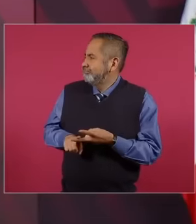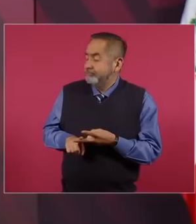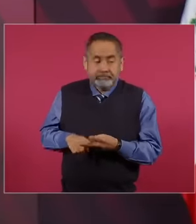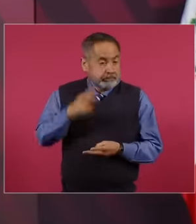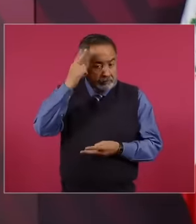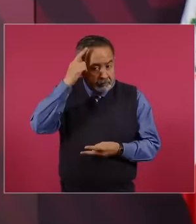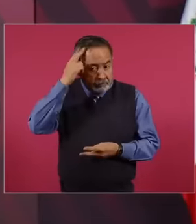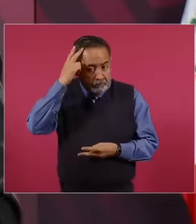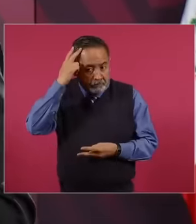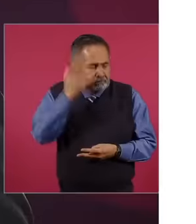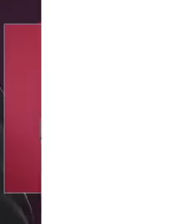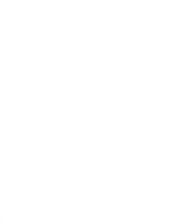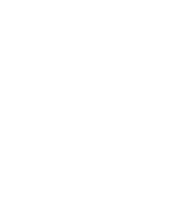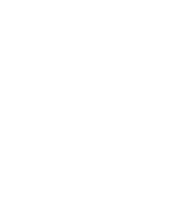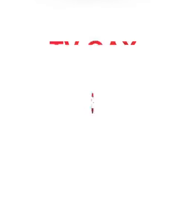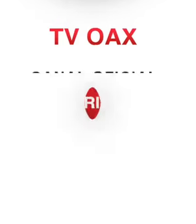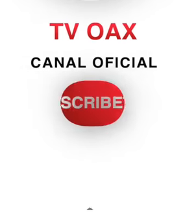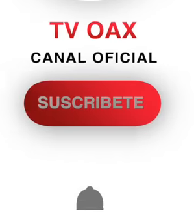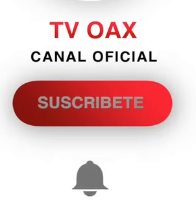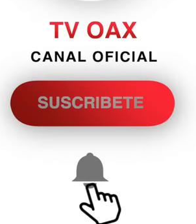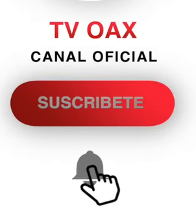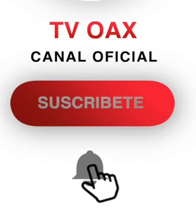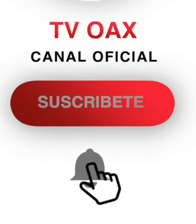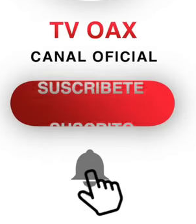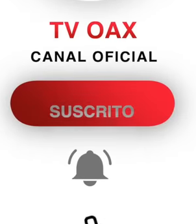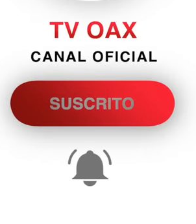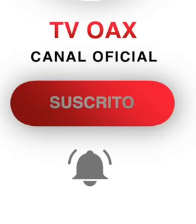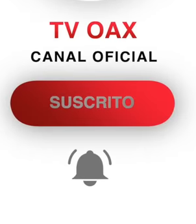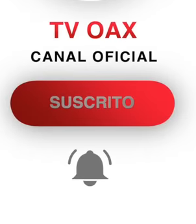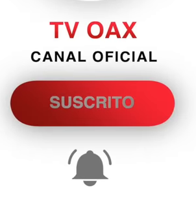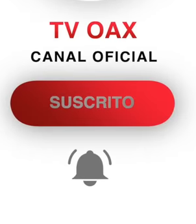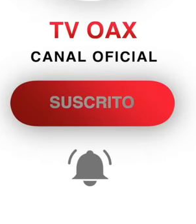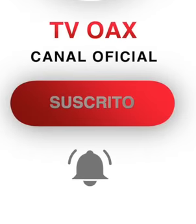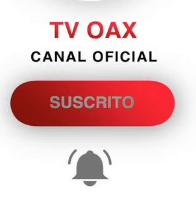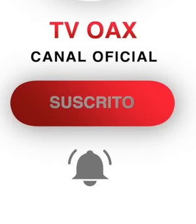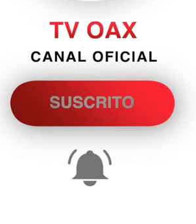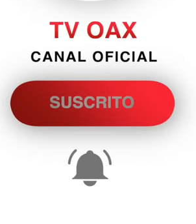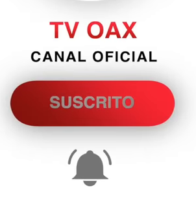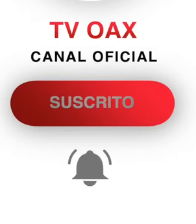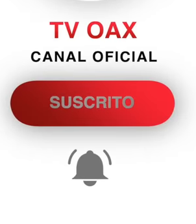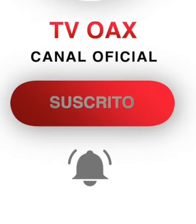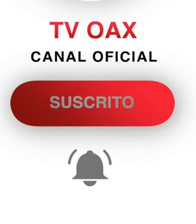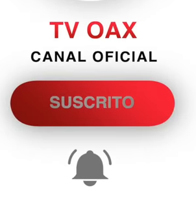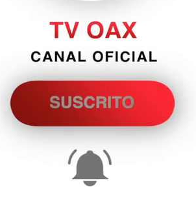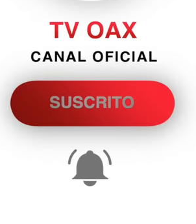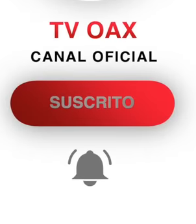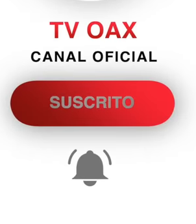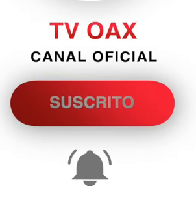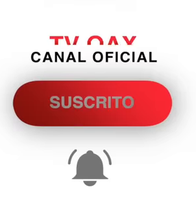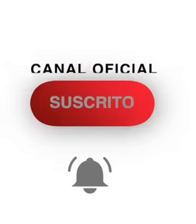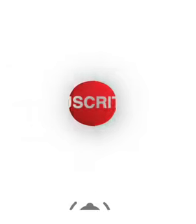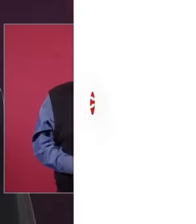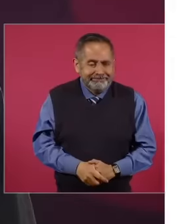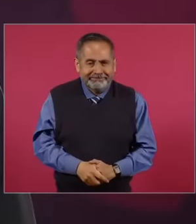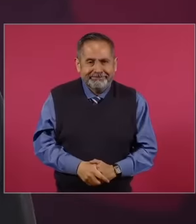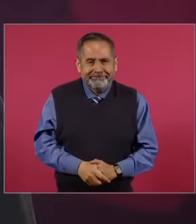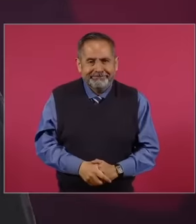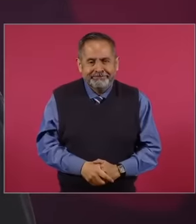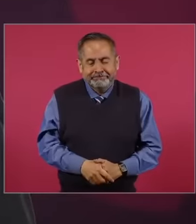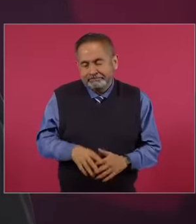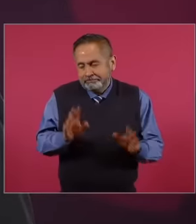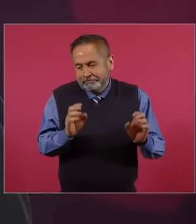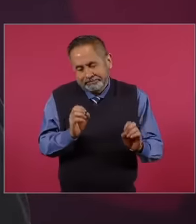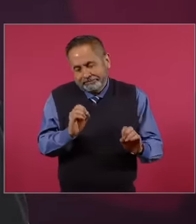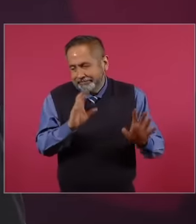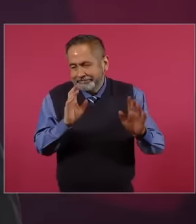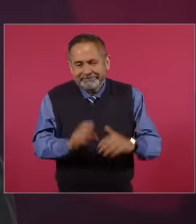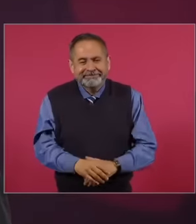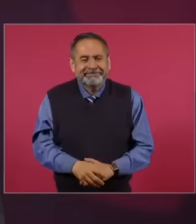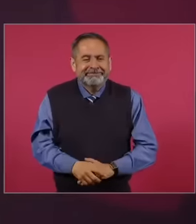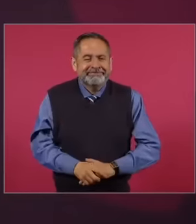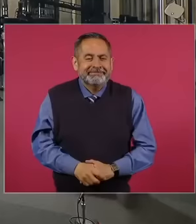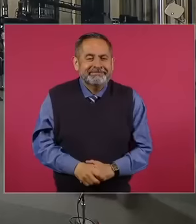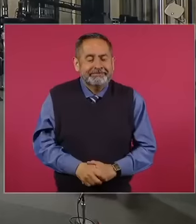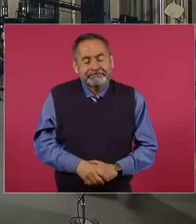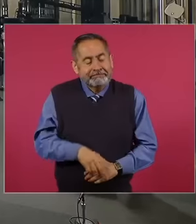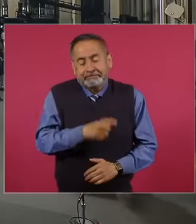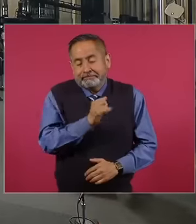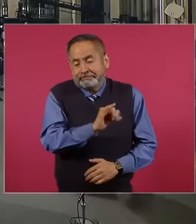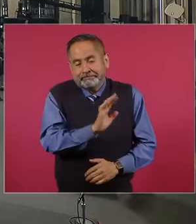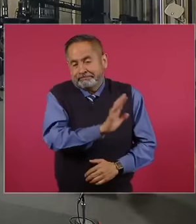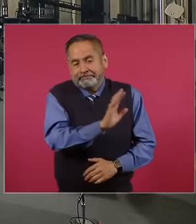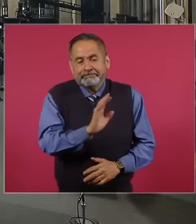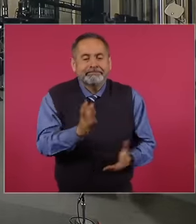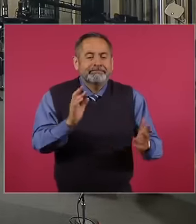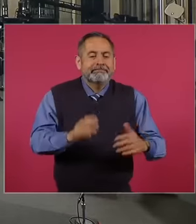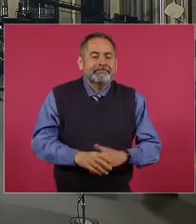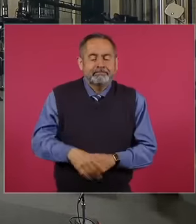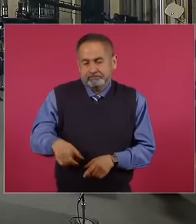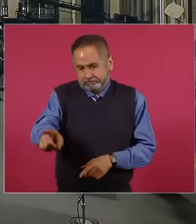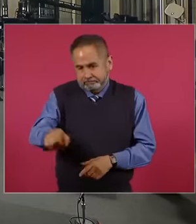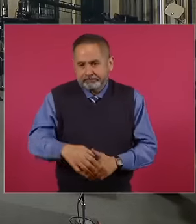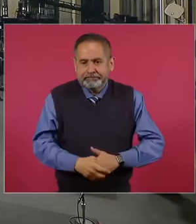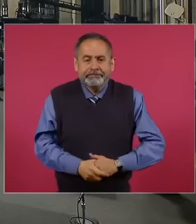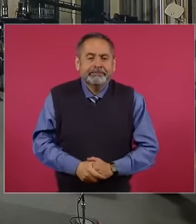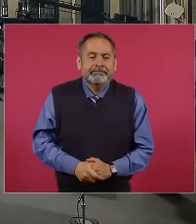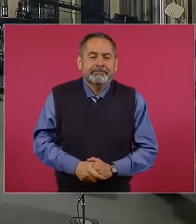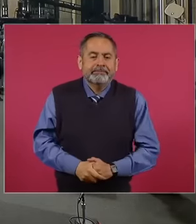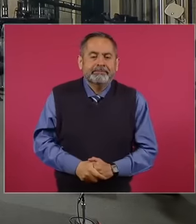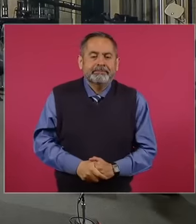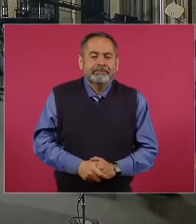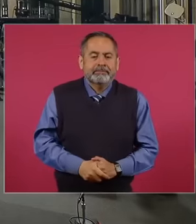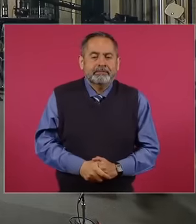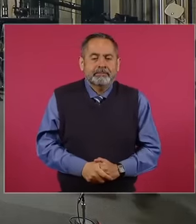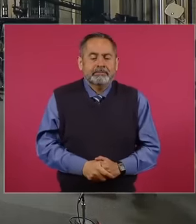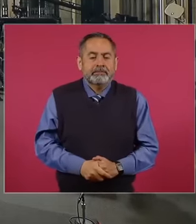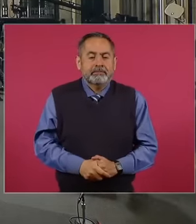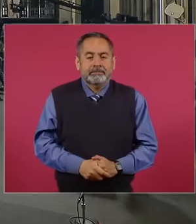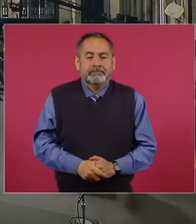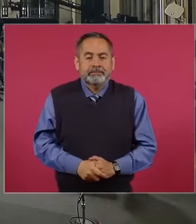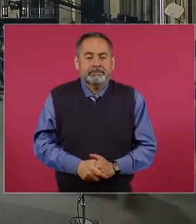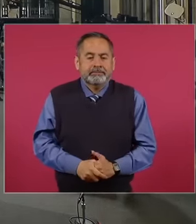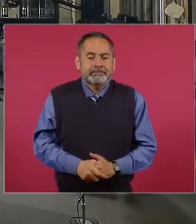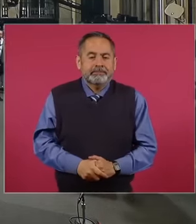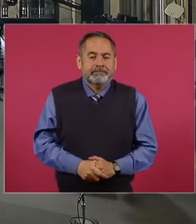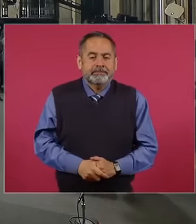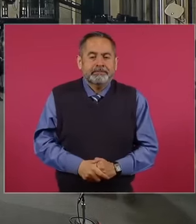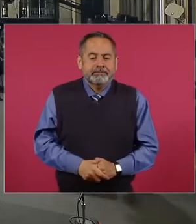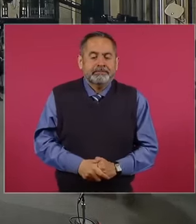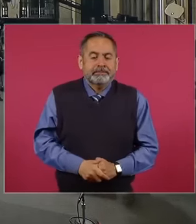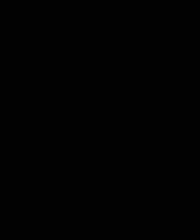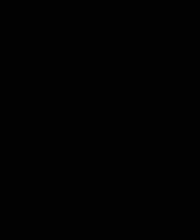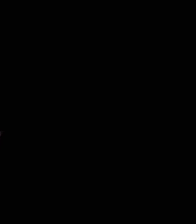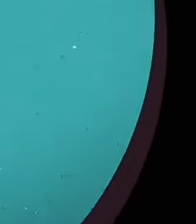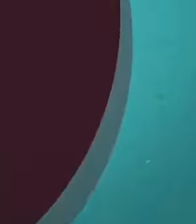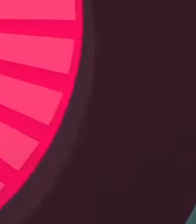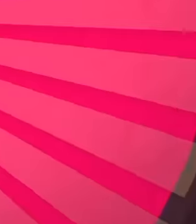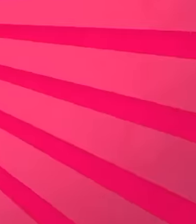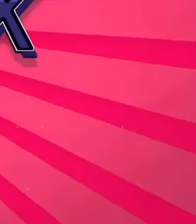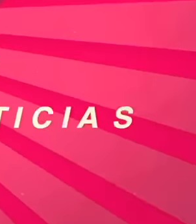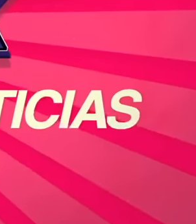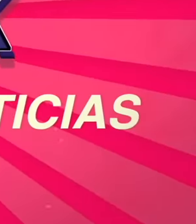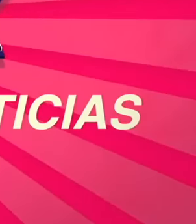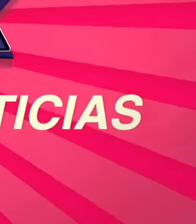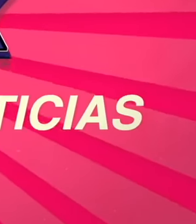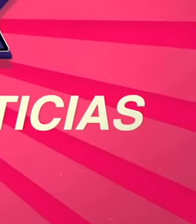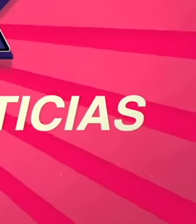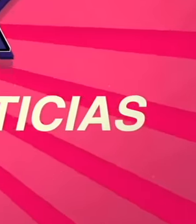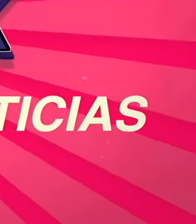Díaz was But well, that's how these things are